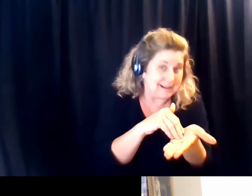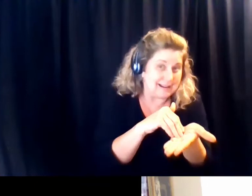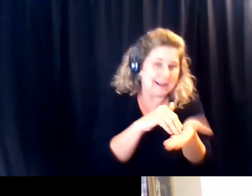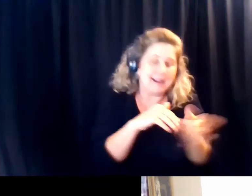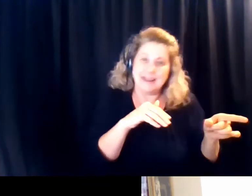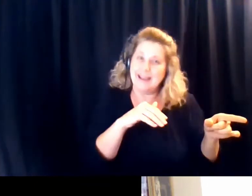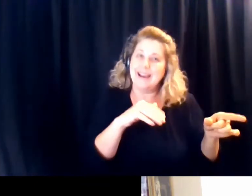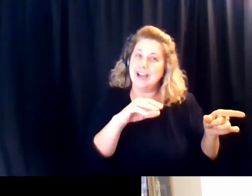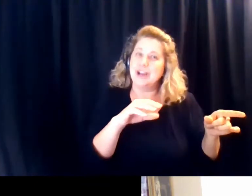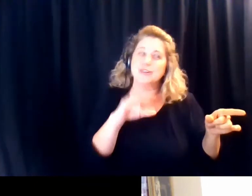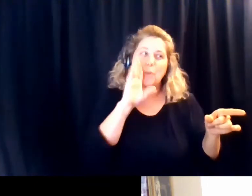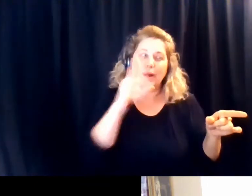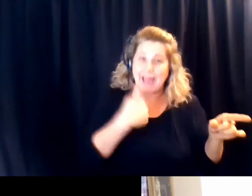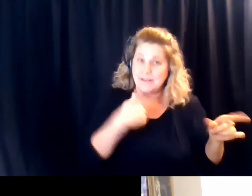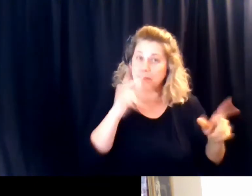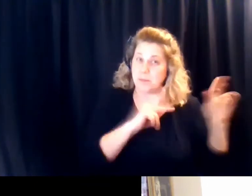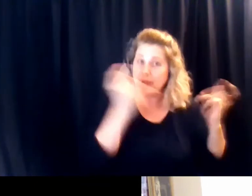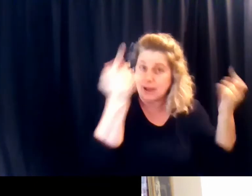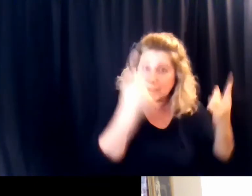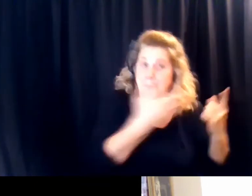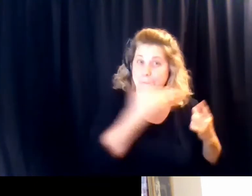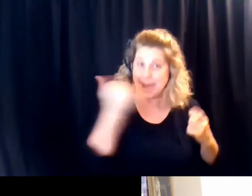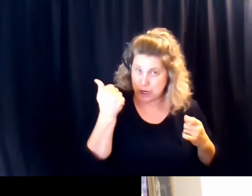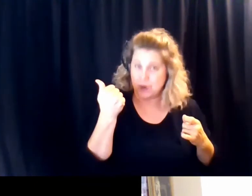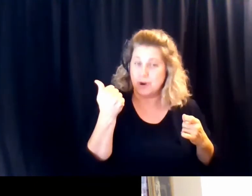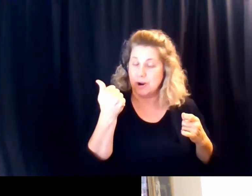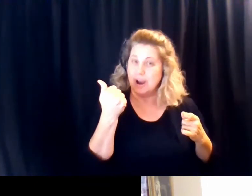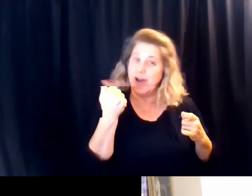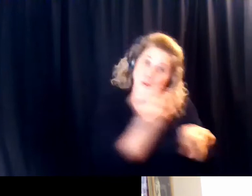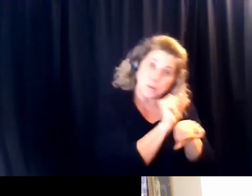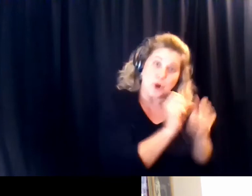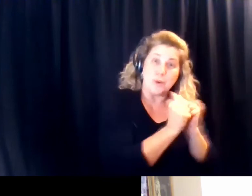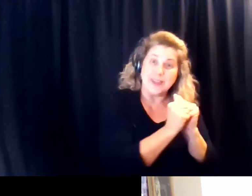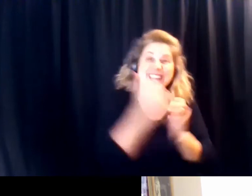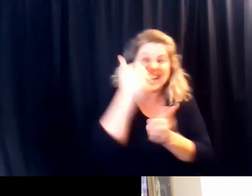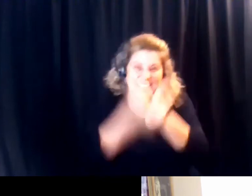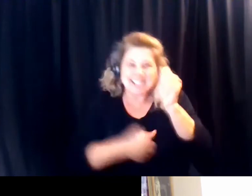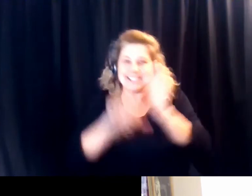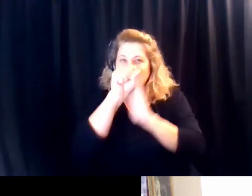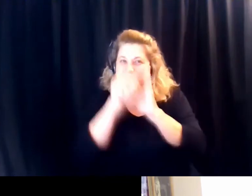Judith Heumann: Unusual. It's something that we have to be able to do. And so we were arguing that